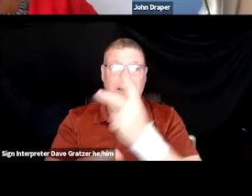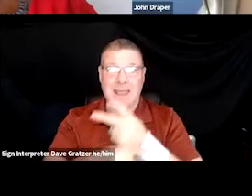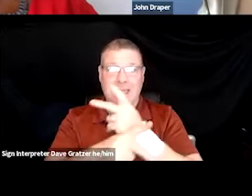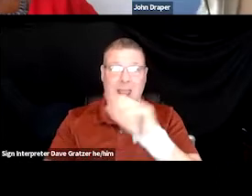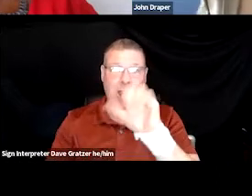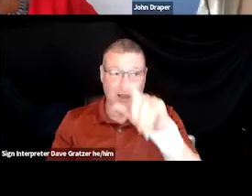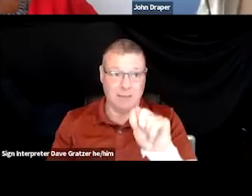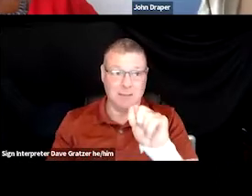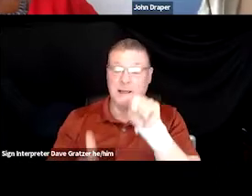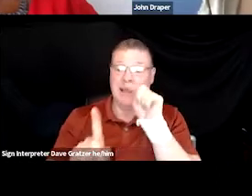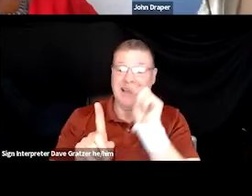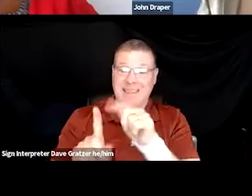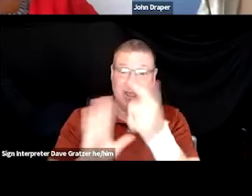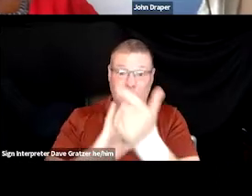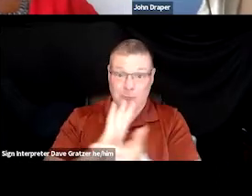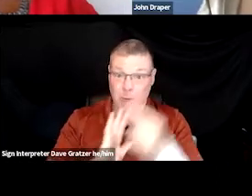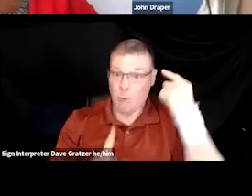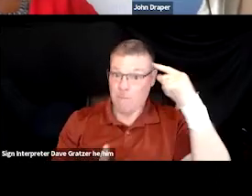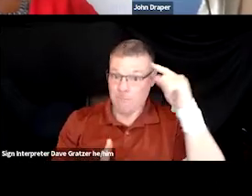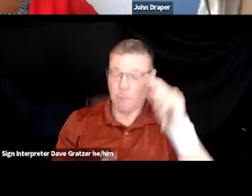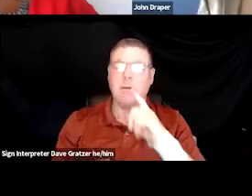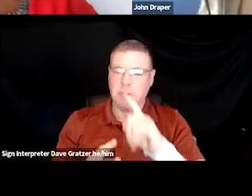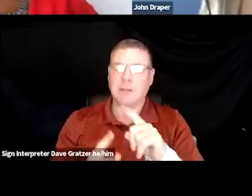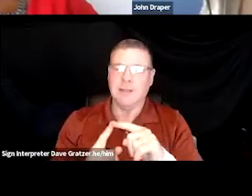That law was striking,